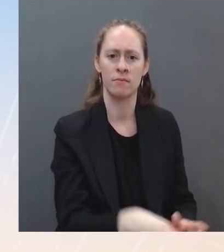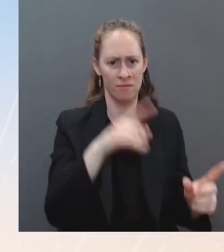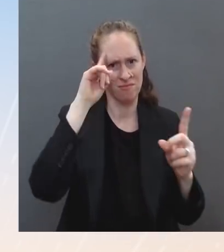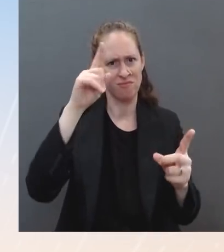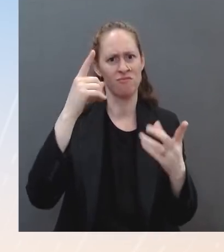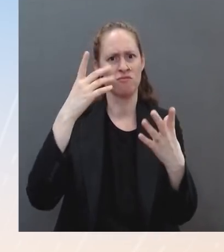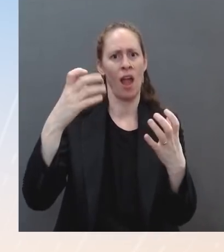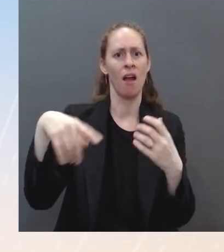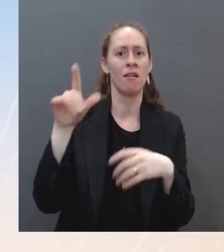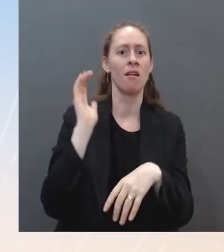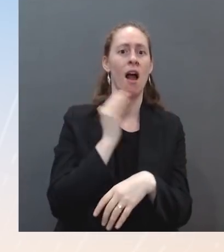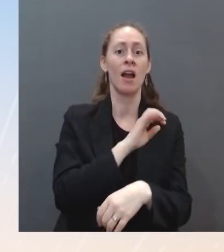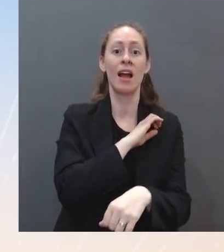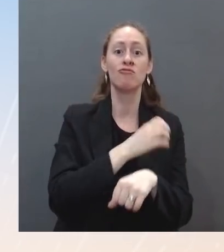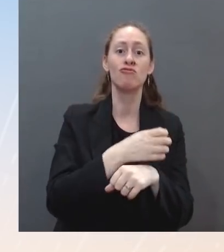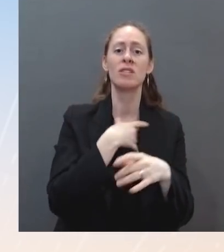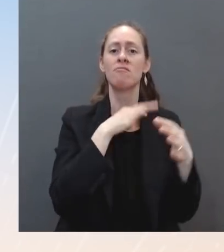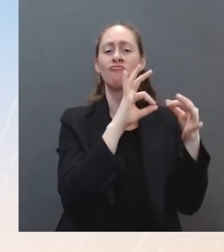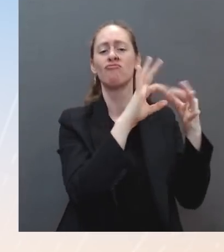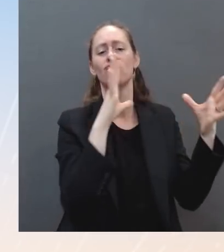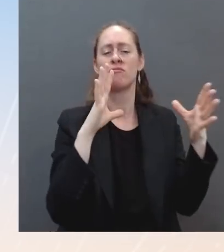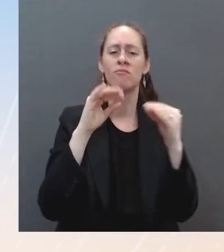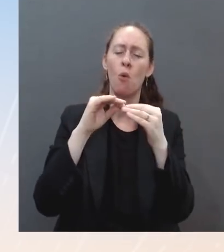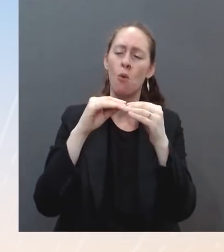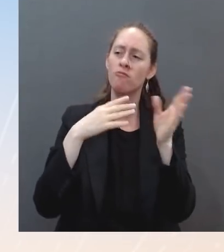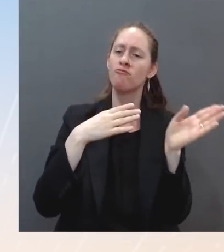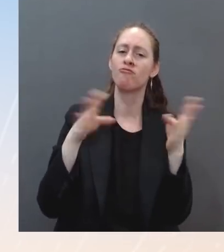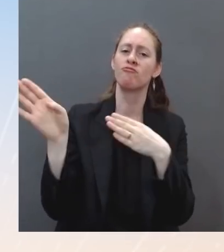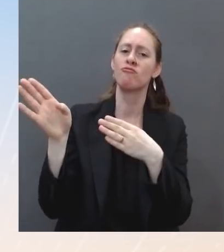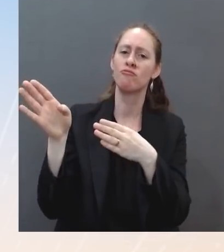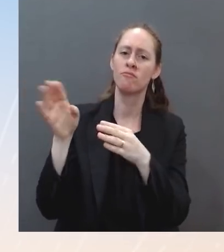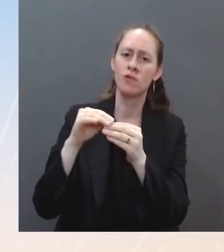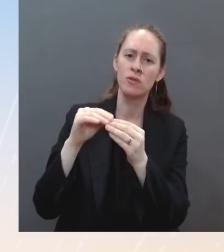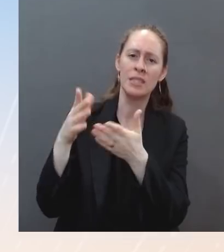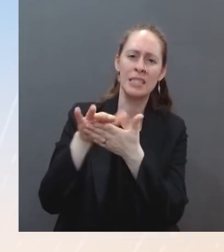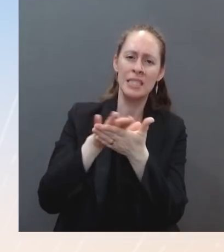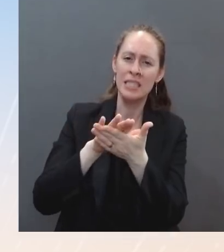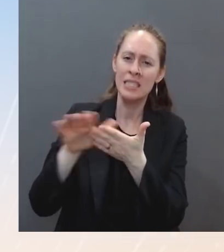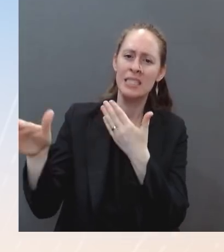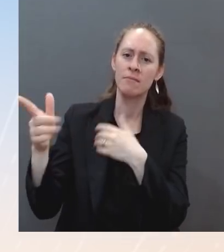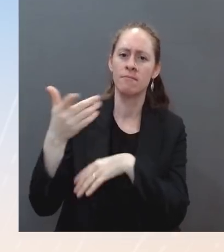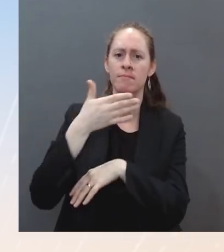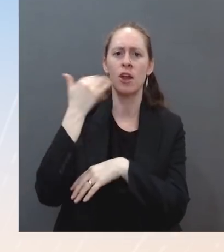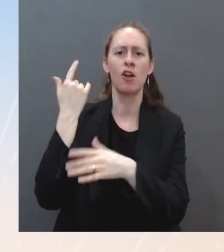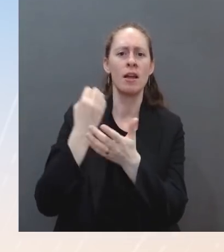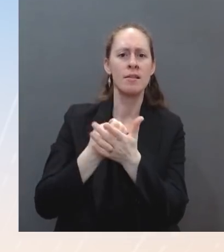So, we intend to work very closely with Congress. This will be a priority for the President. But I don't --